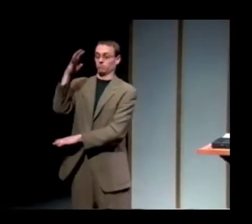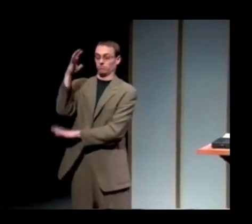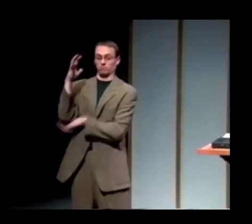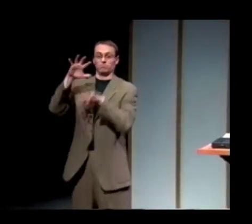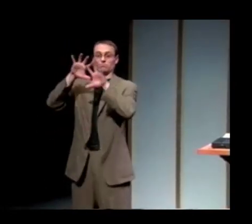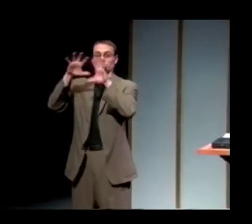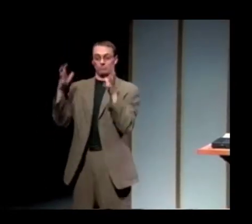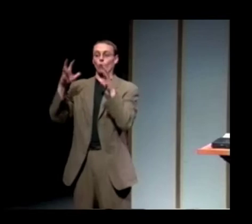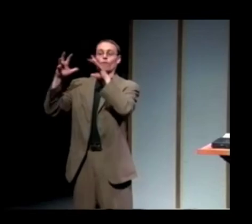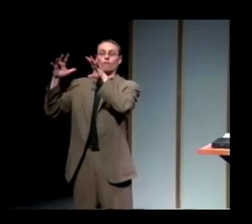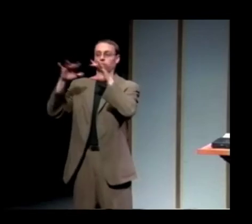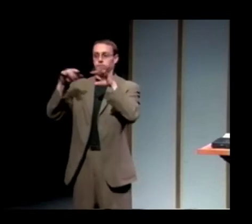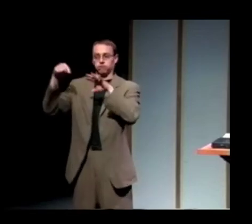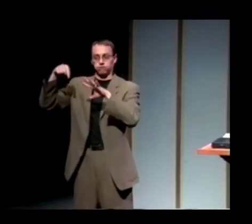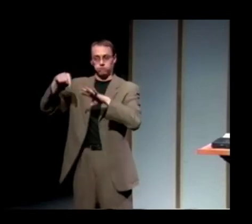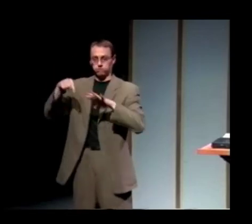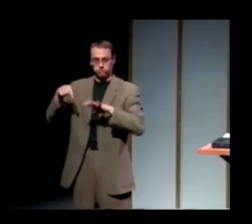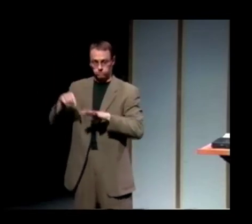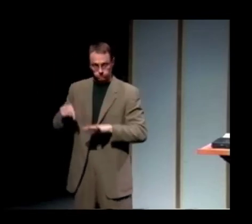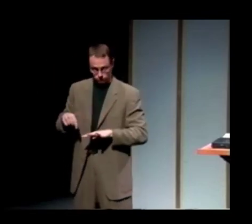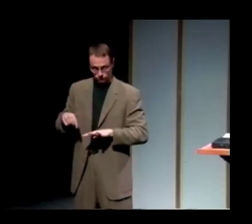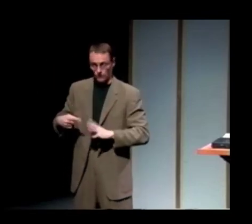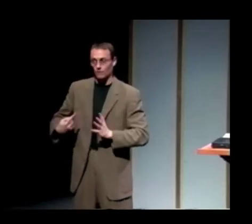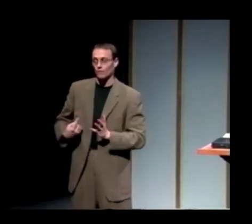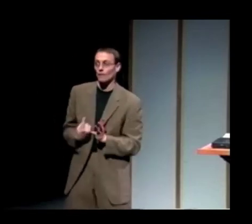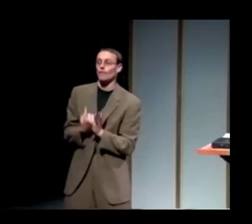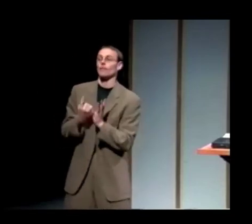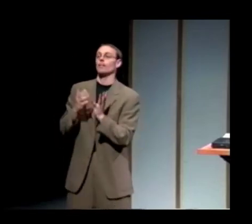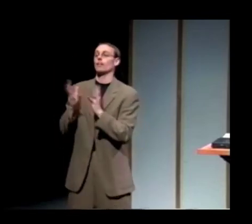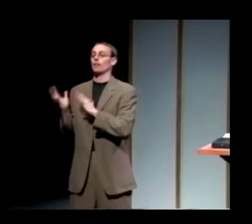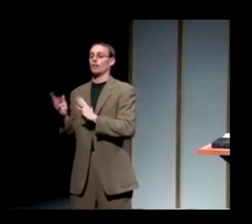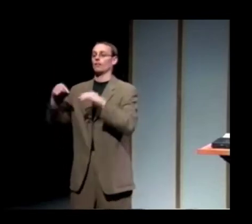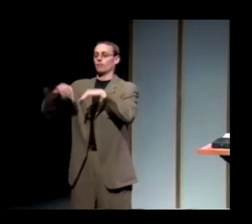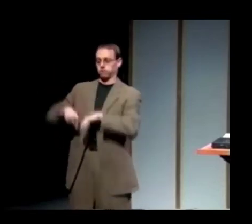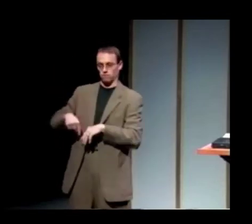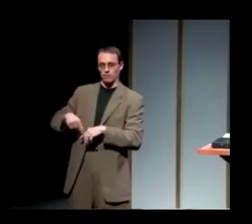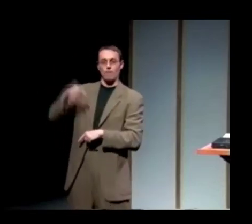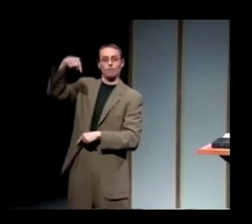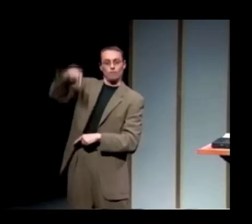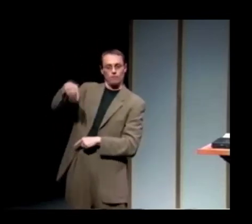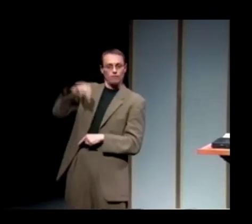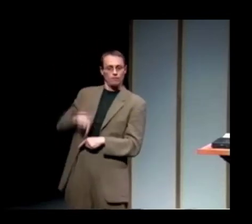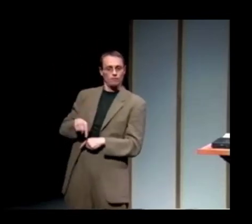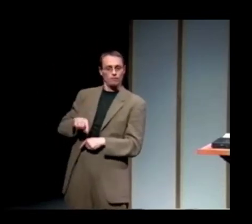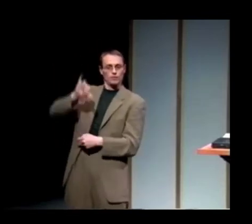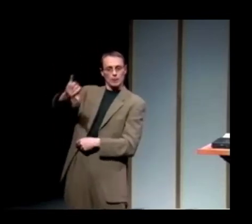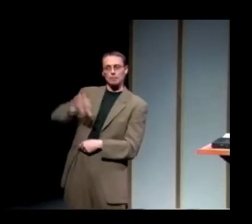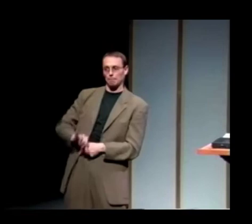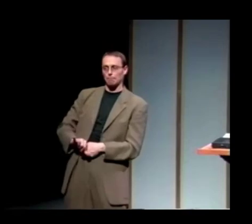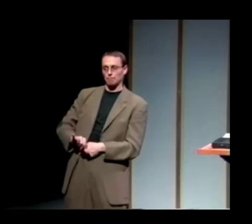UP, DOWN, OR SIDEWAYS. TREE, FLUFFY TREE, LEAVES FALLING DOWN AND HITTING THE GROUND.